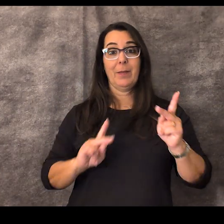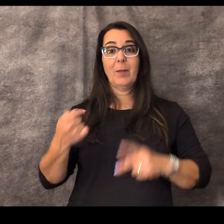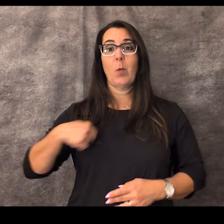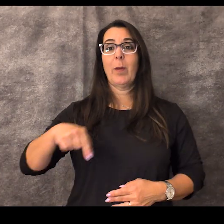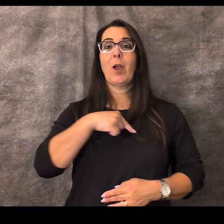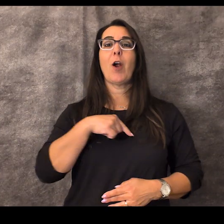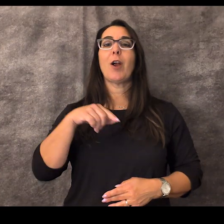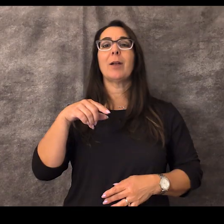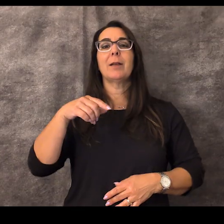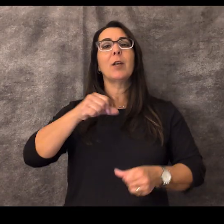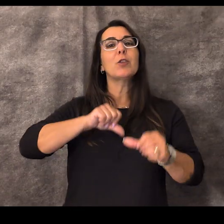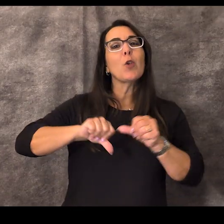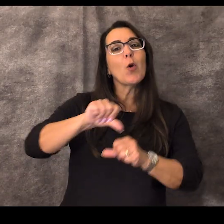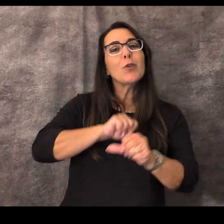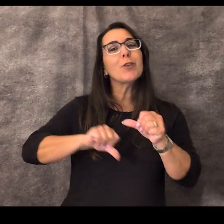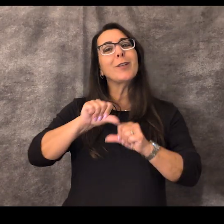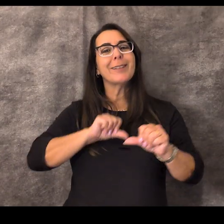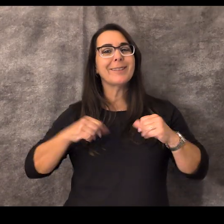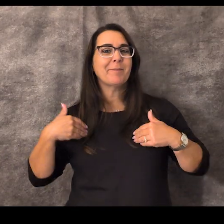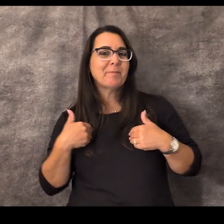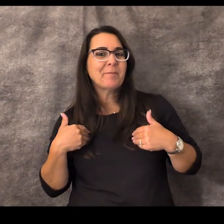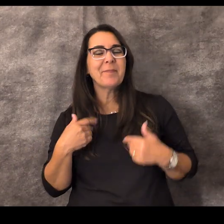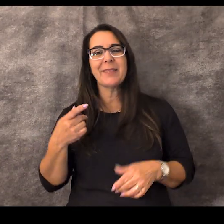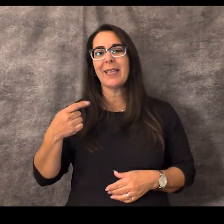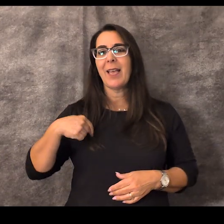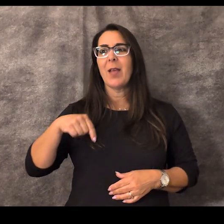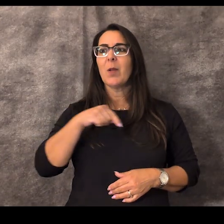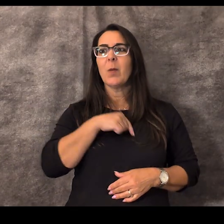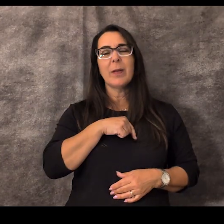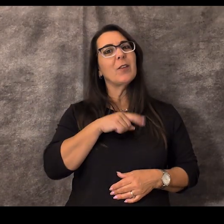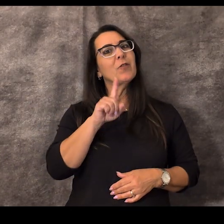and relationships are so important and some of the best and most important